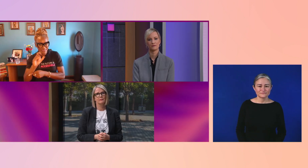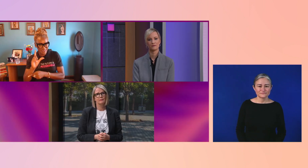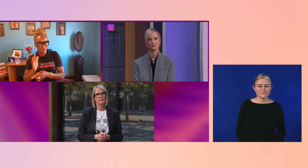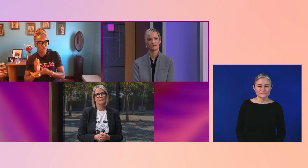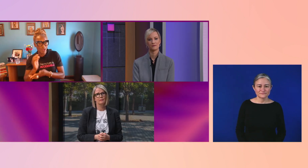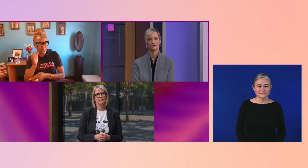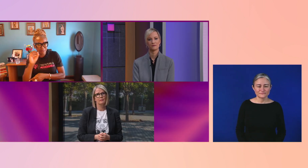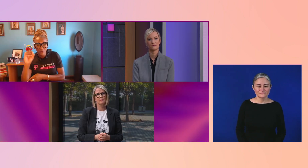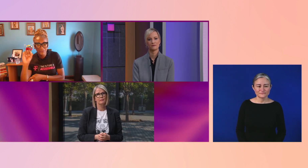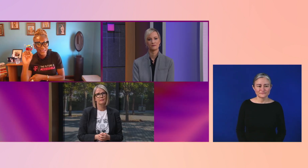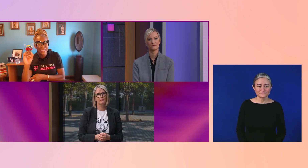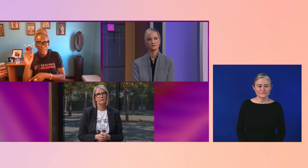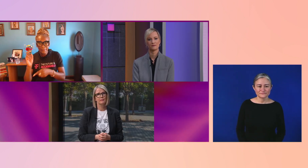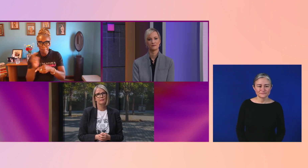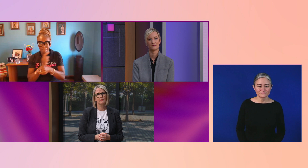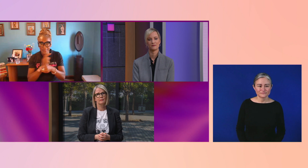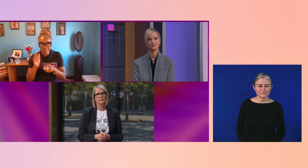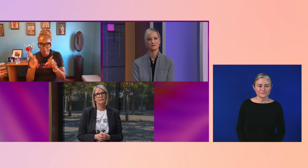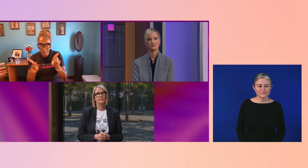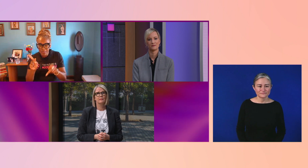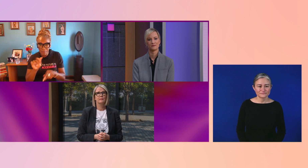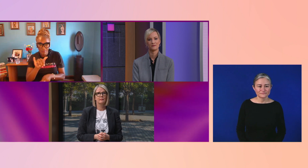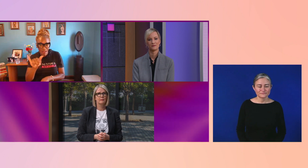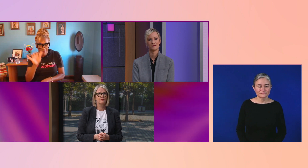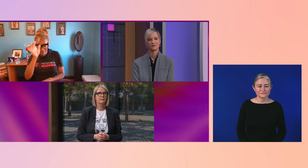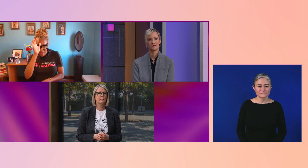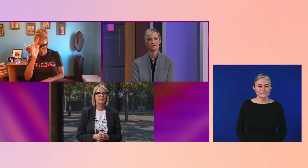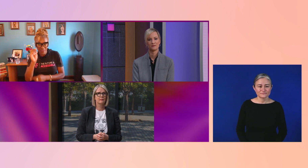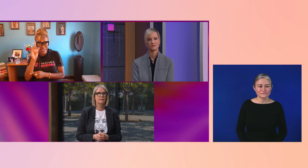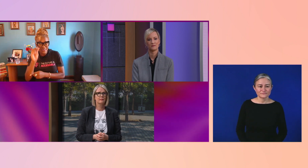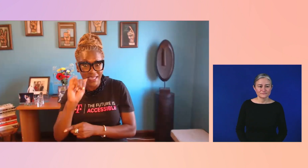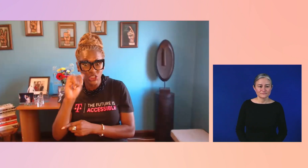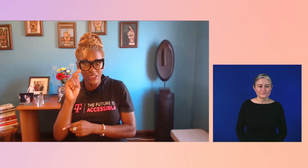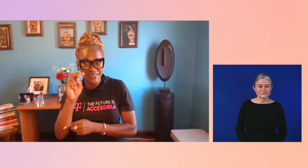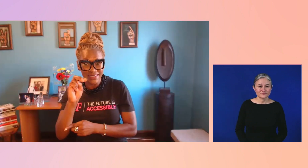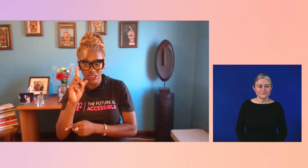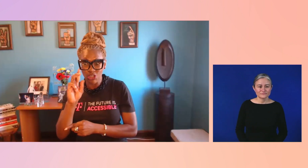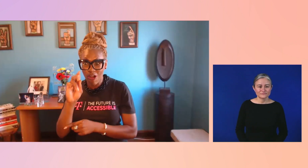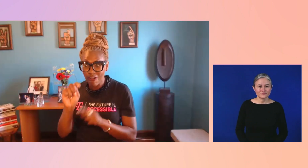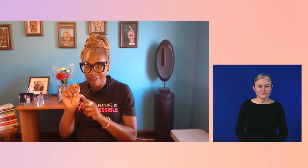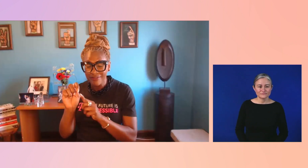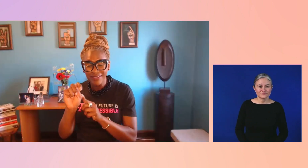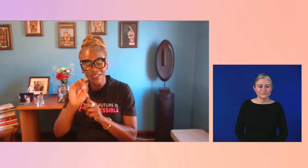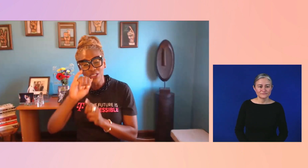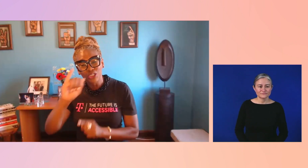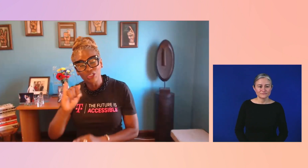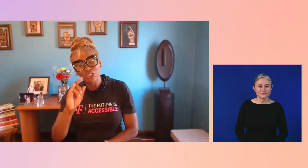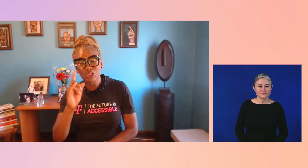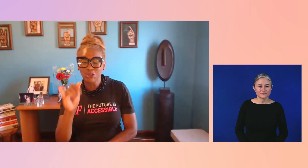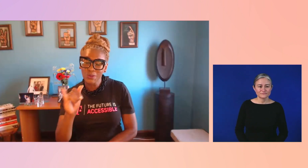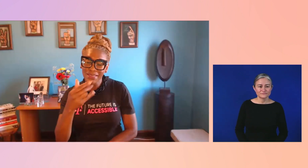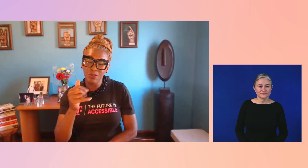the cross-disability civil rights. I was able to meet people like the father of the ADA, Justin Dart,